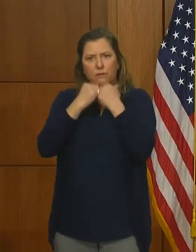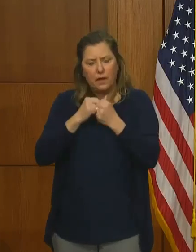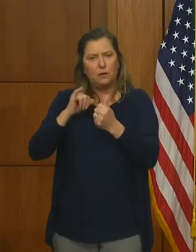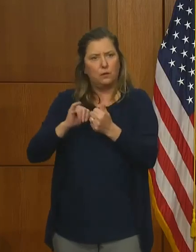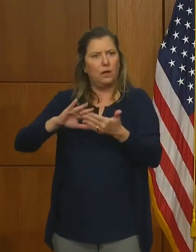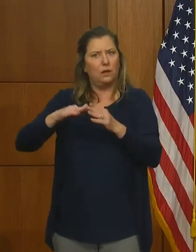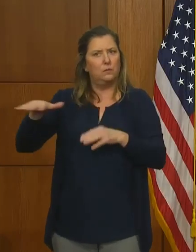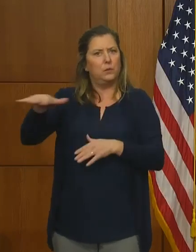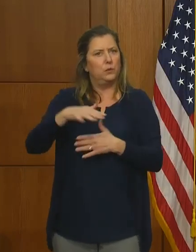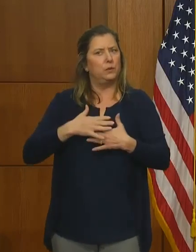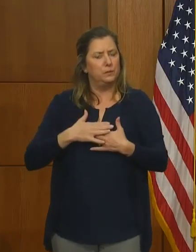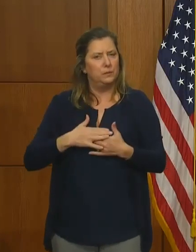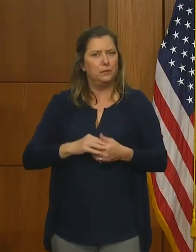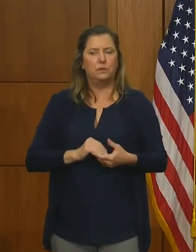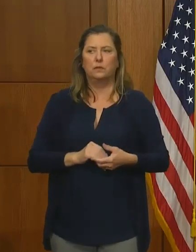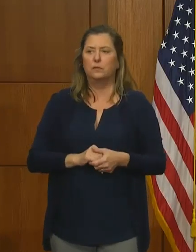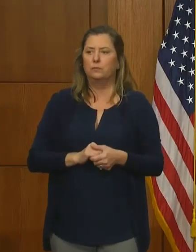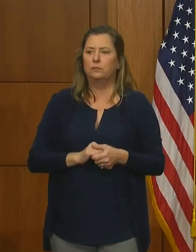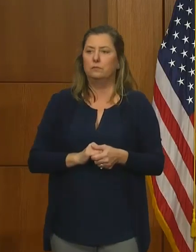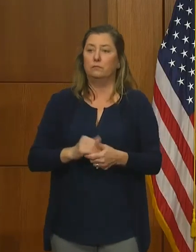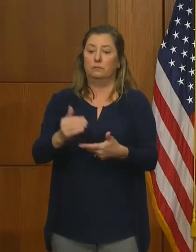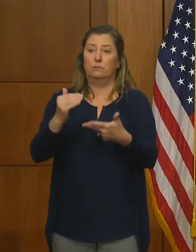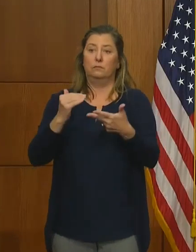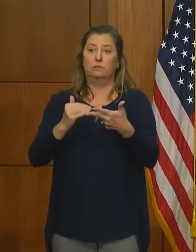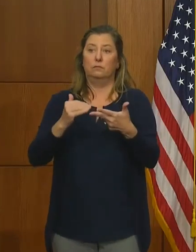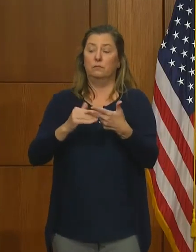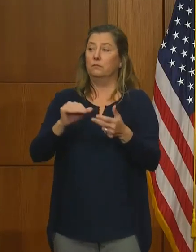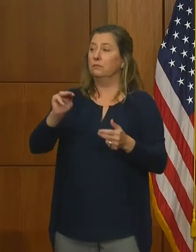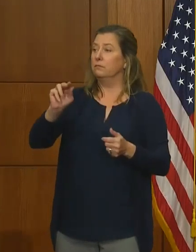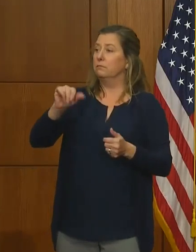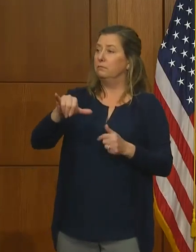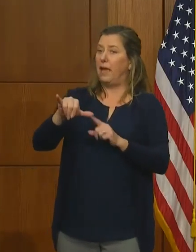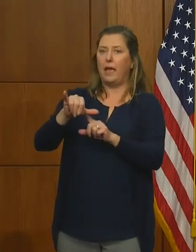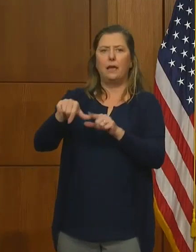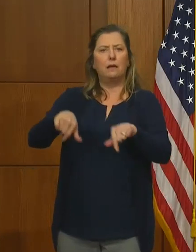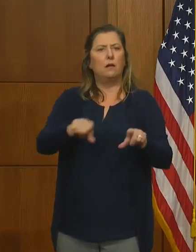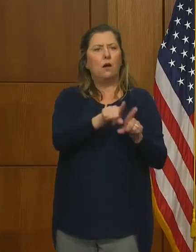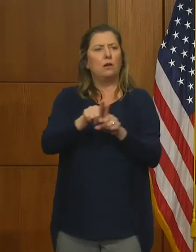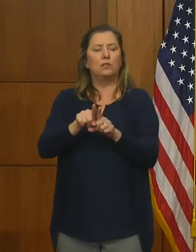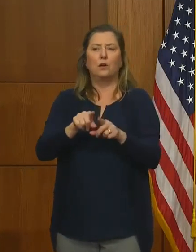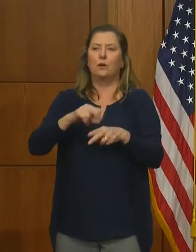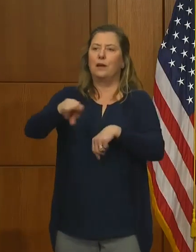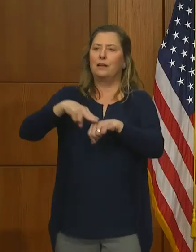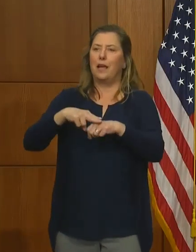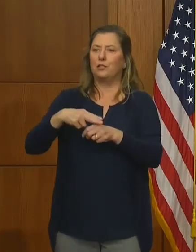THAT IS AND HOW MUCH WE VALUE